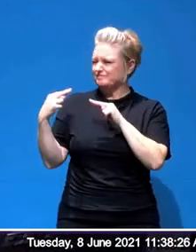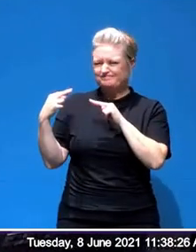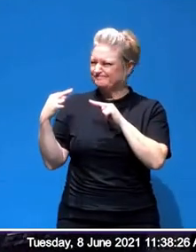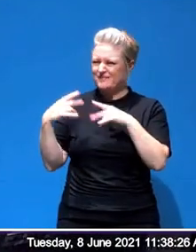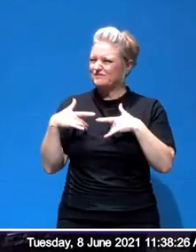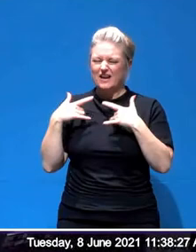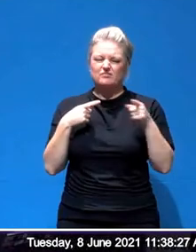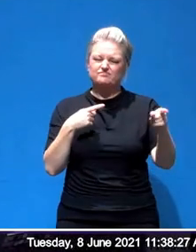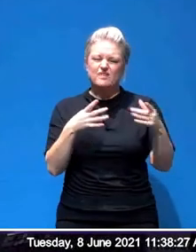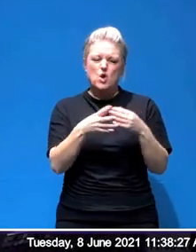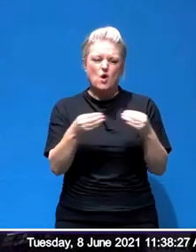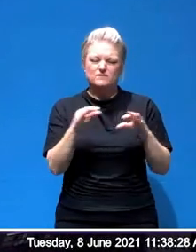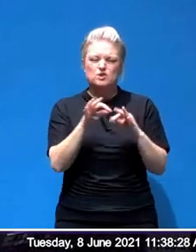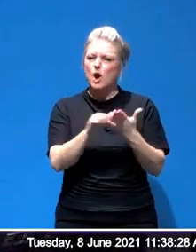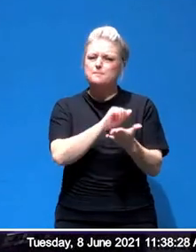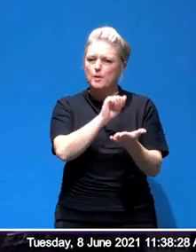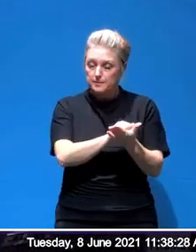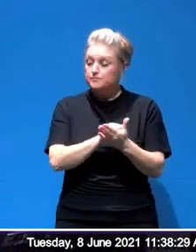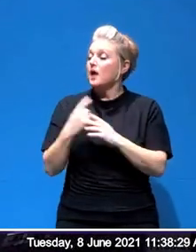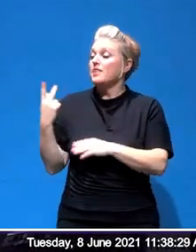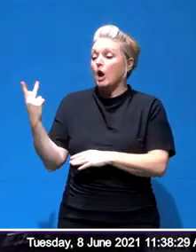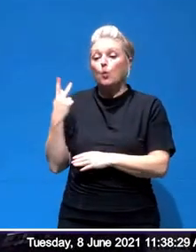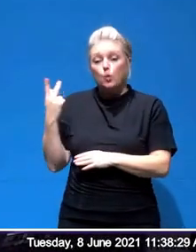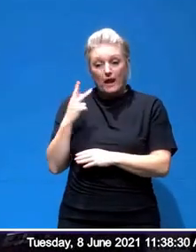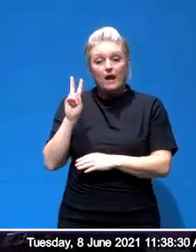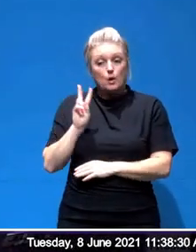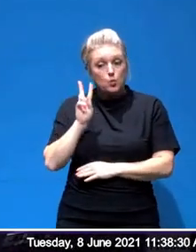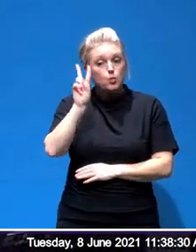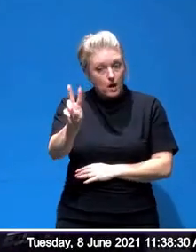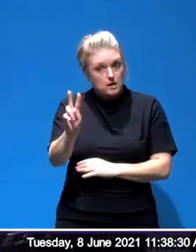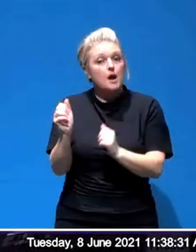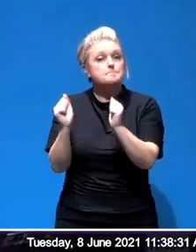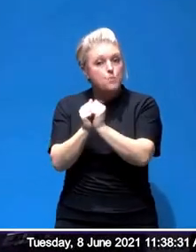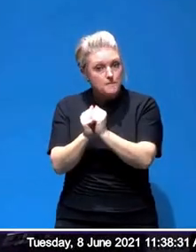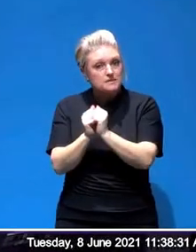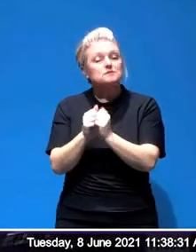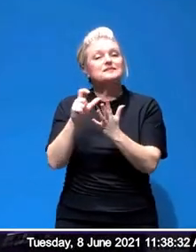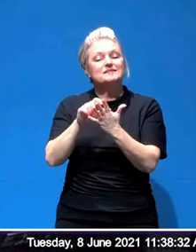Graham and I also had one session with their --- with the DHS counsellor,